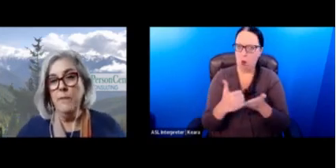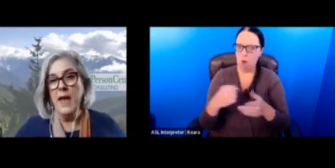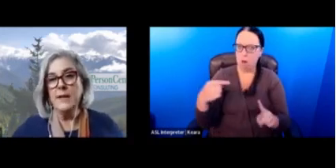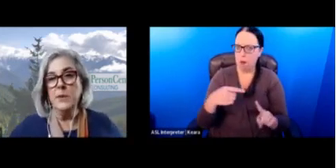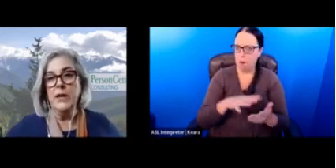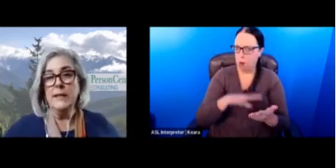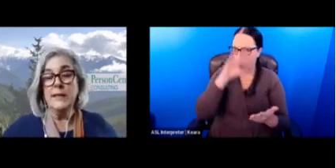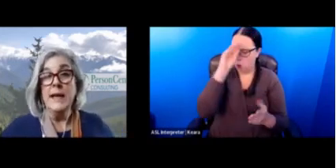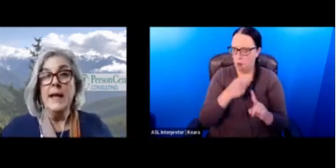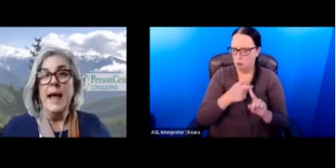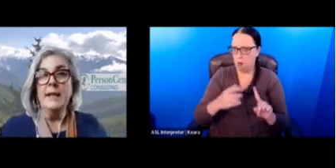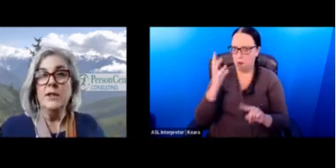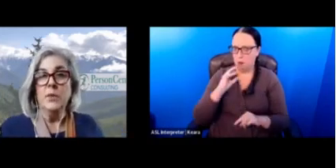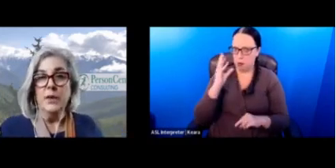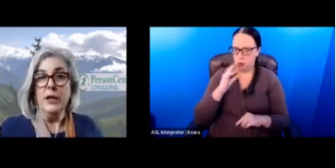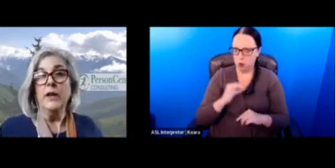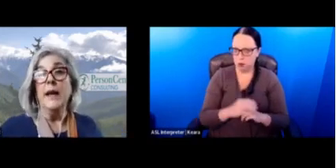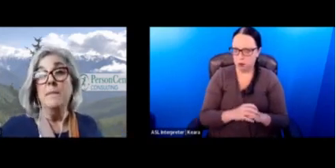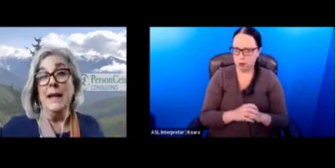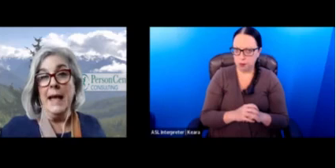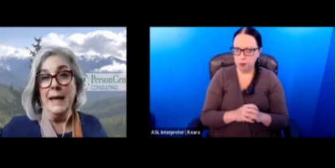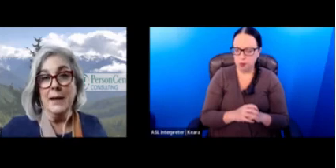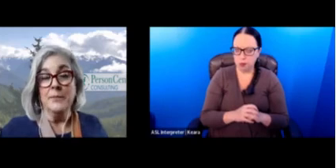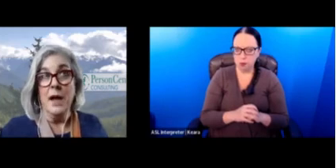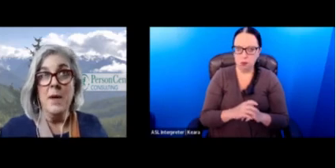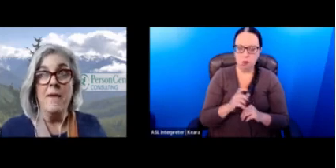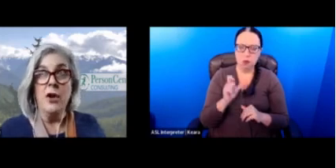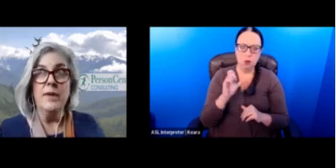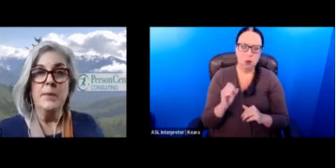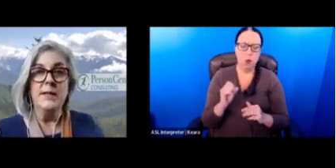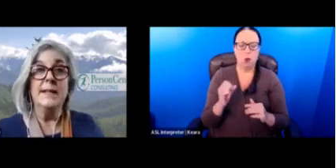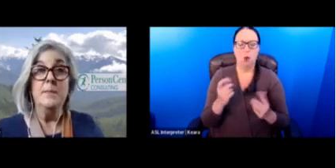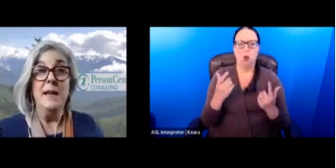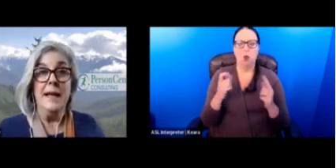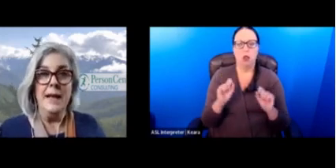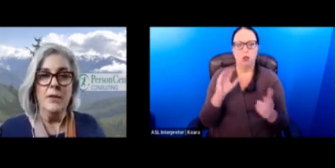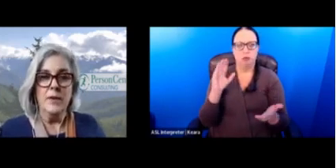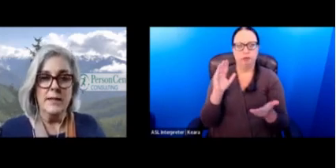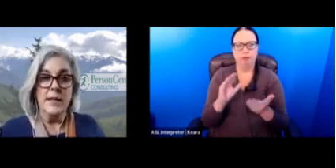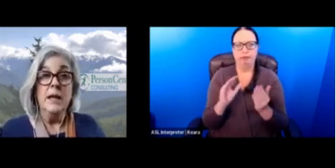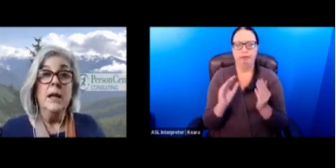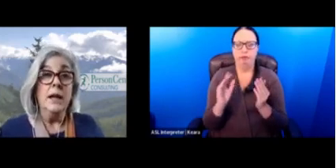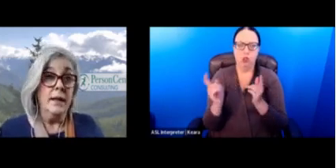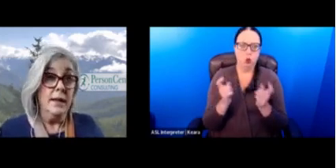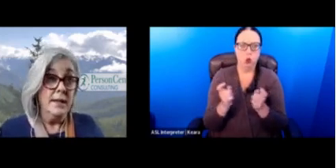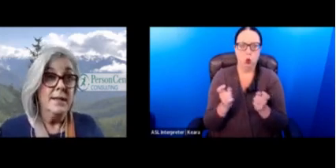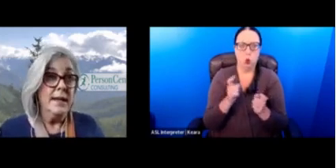from that experience. And we're really looking at mitigating having a response that's mitigating the risk. This is